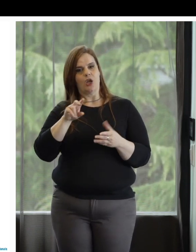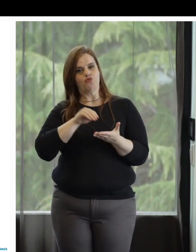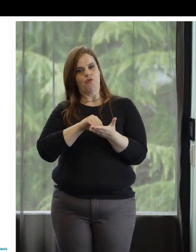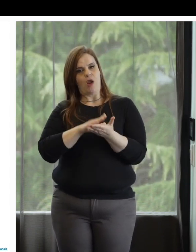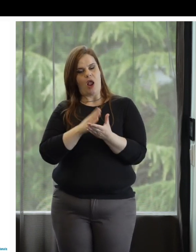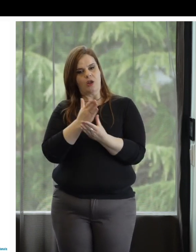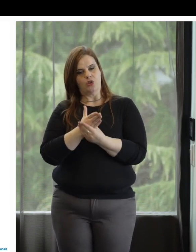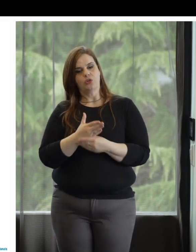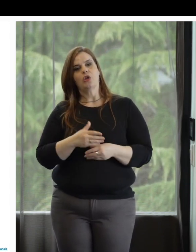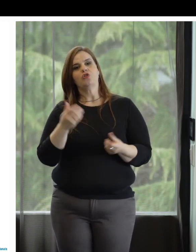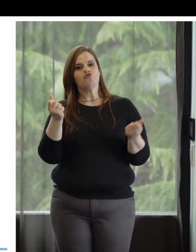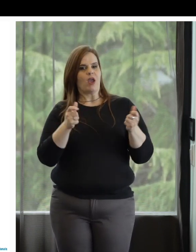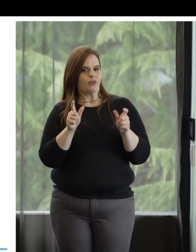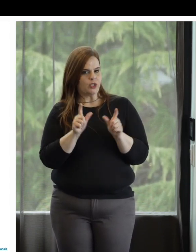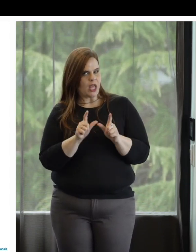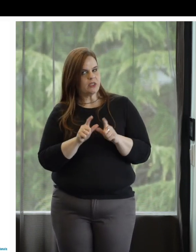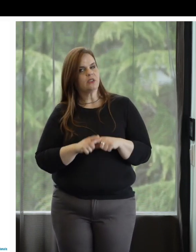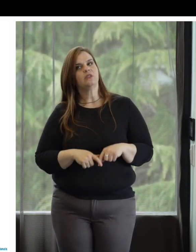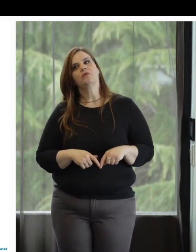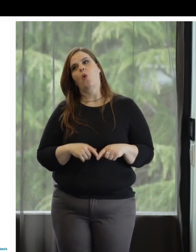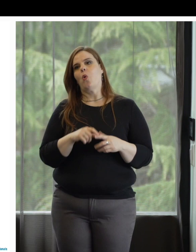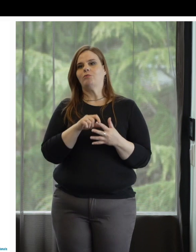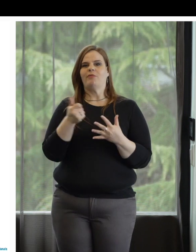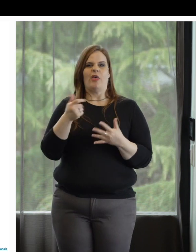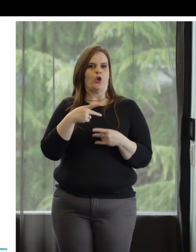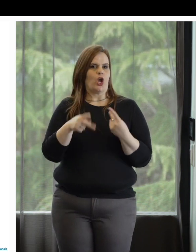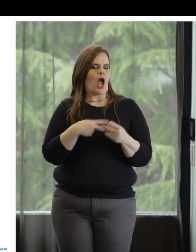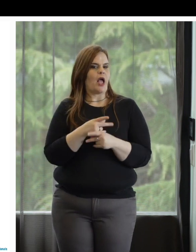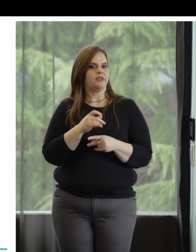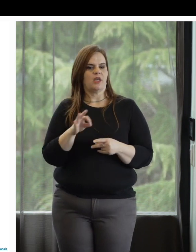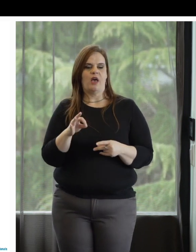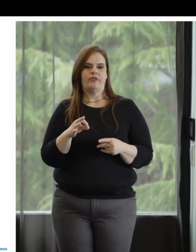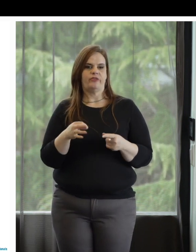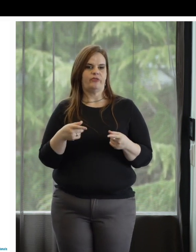Drivers license, or other kinds of private HIPAA